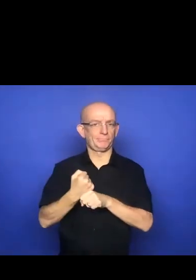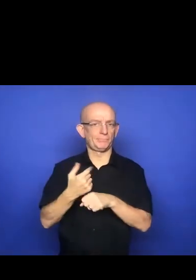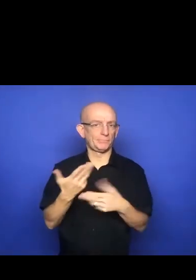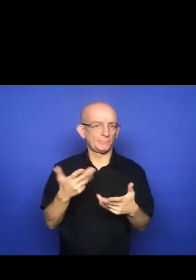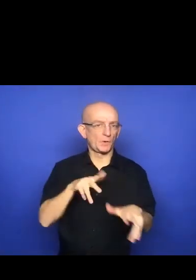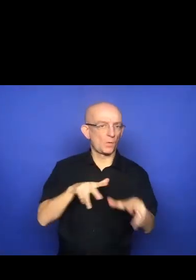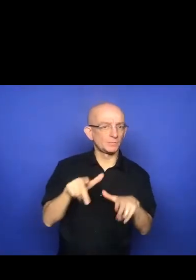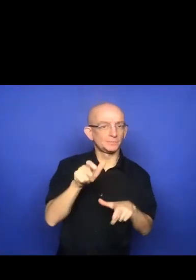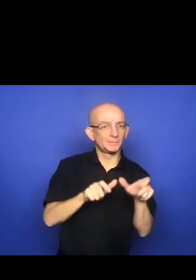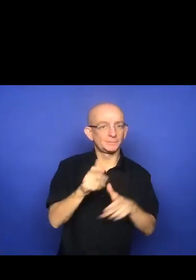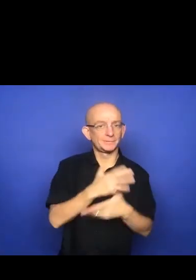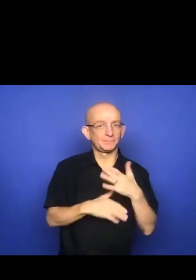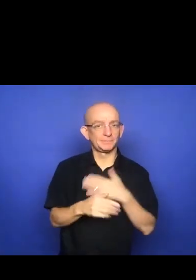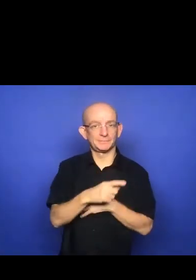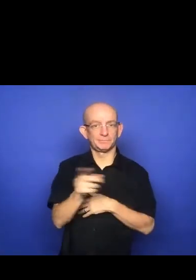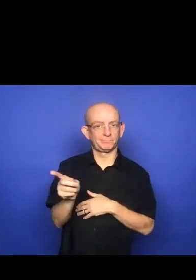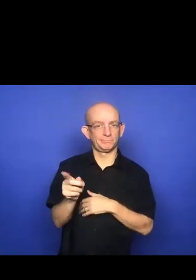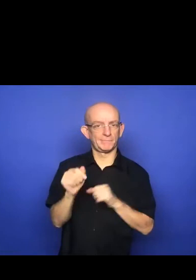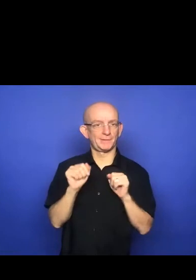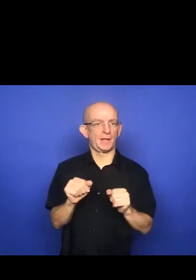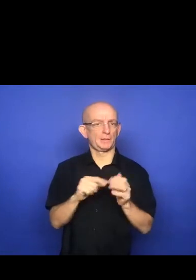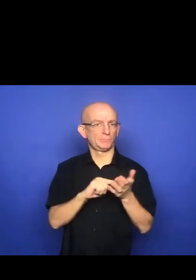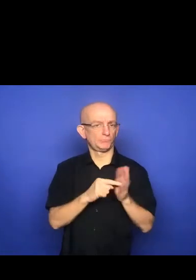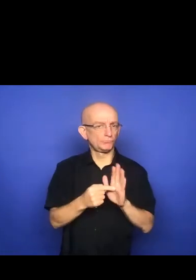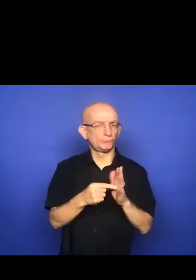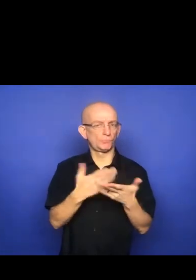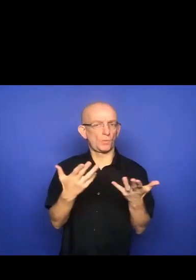make evidence-based policy addressing and improving the situation